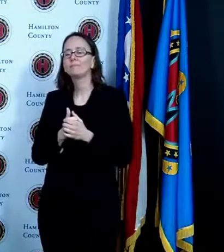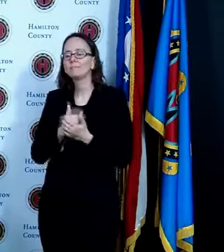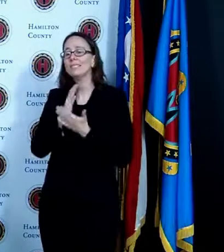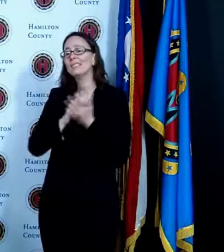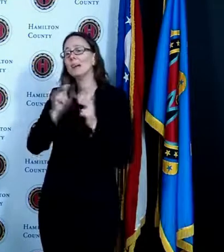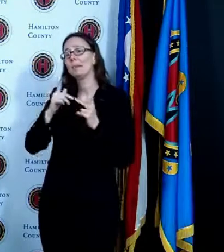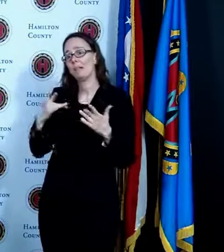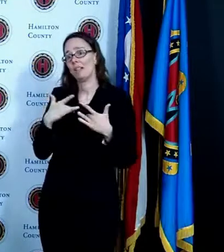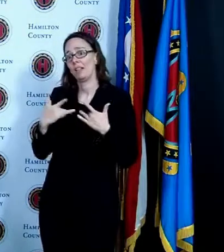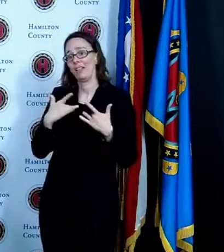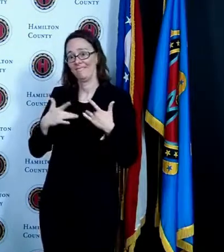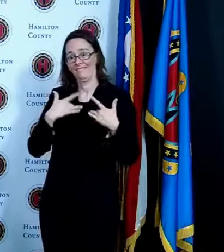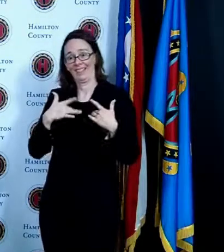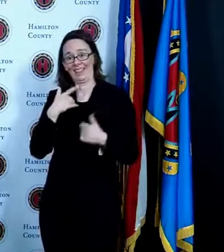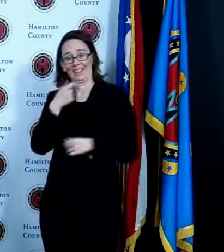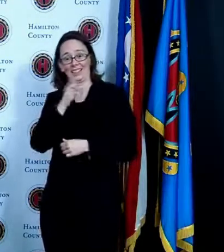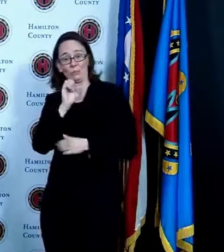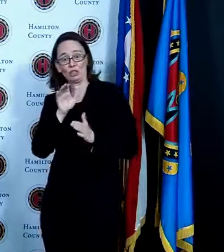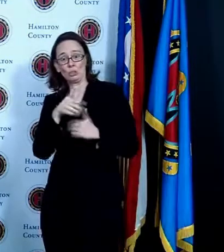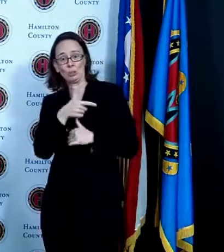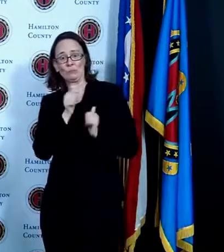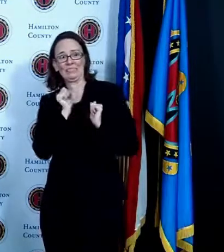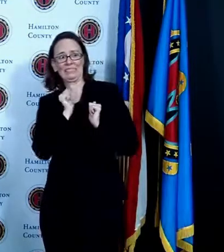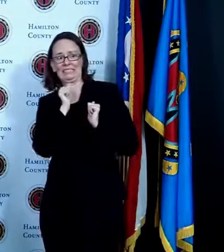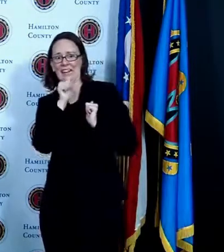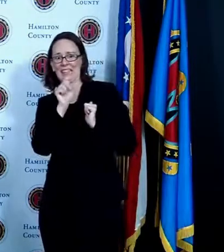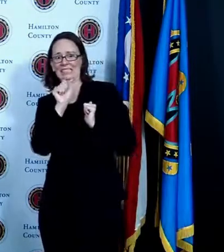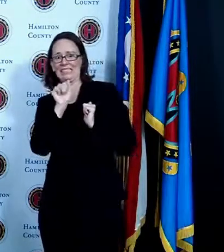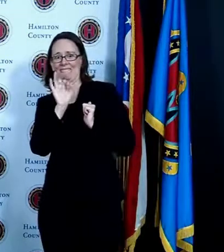unsafe if they had overdosed that is a connector to treatment and so some of